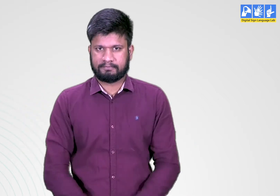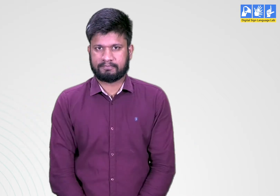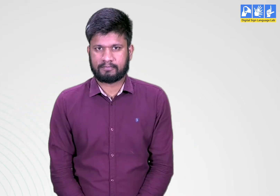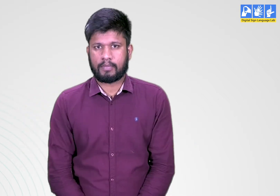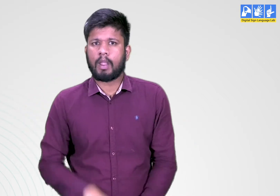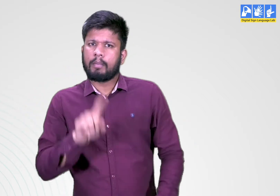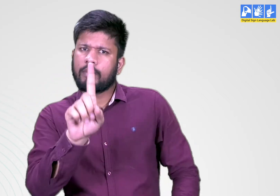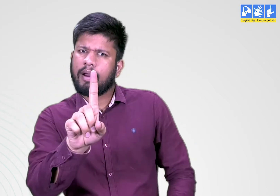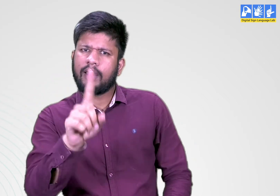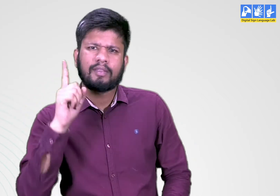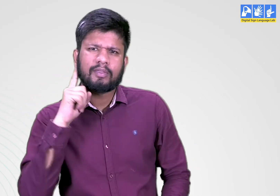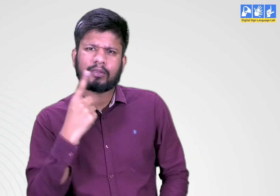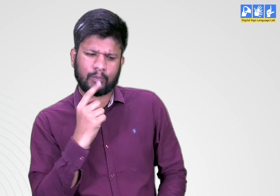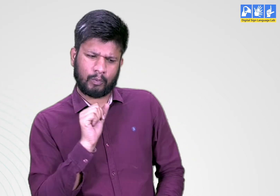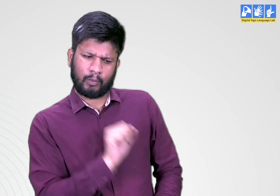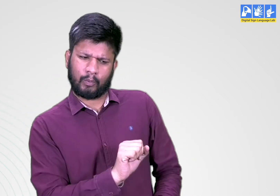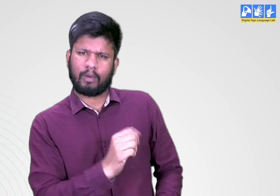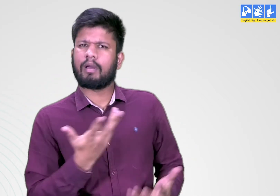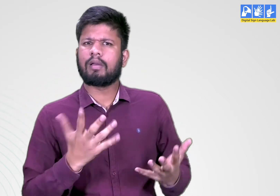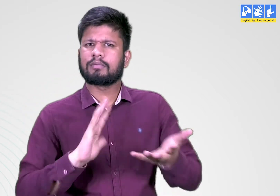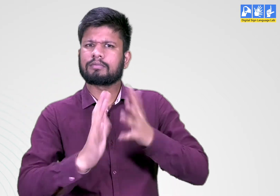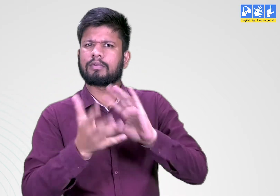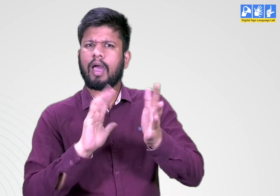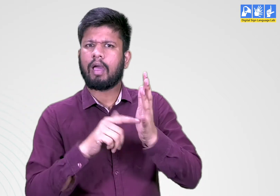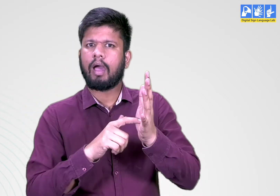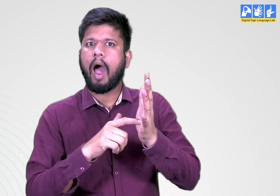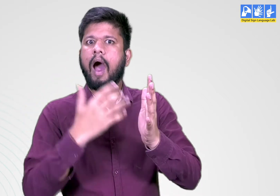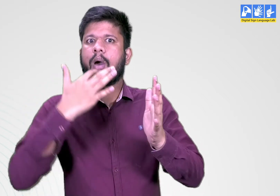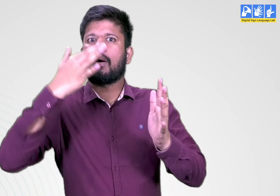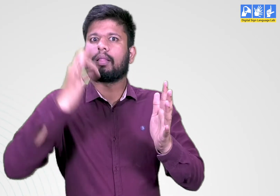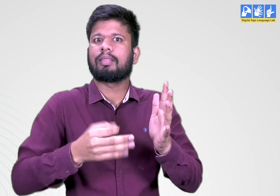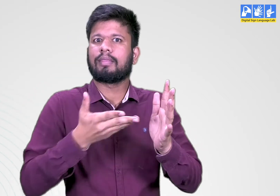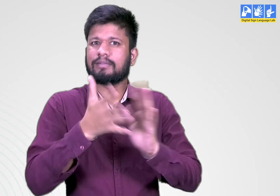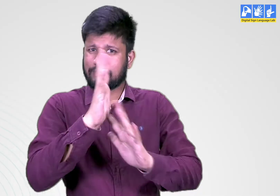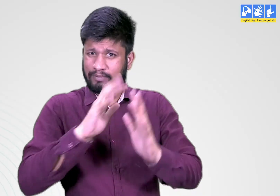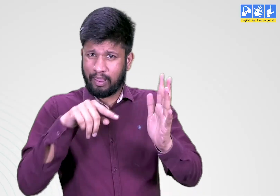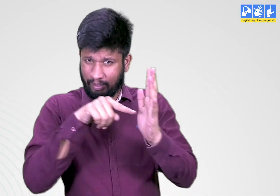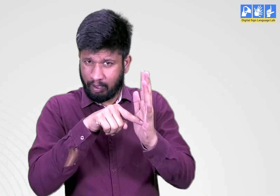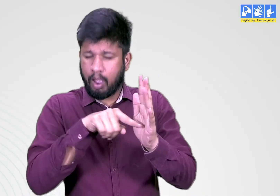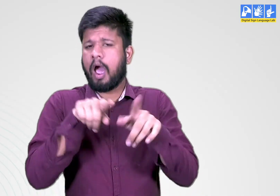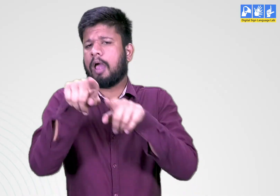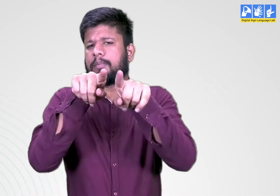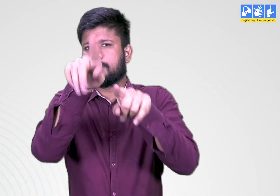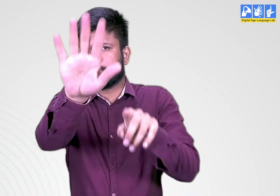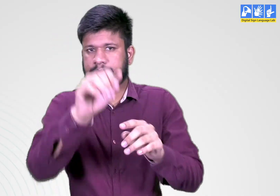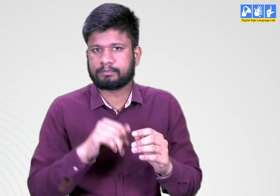That was all about spoken languages. But what language is used by deaf community? Indeed, sign language.